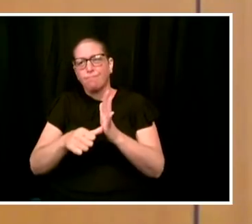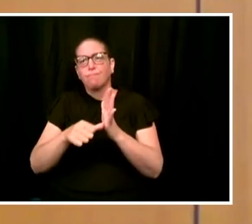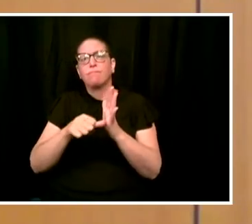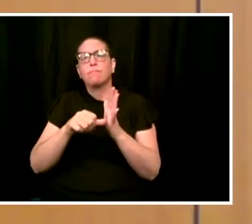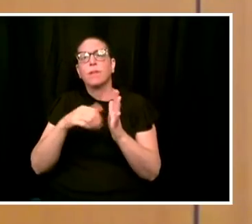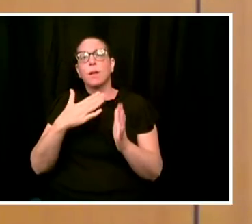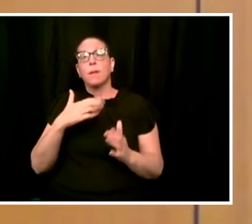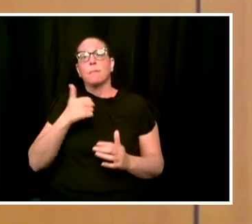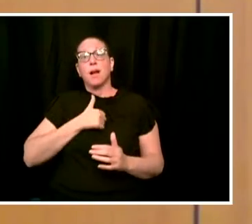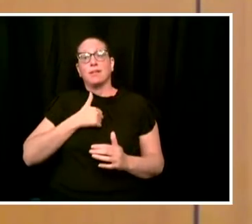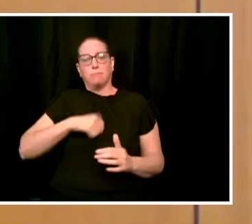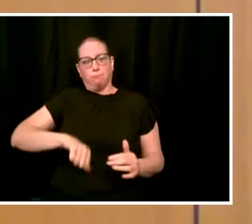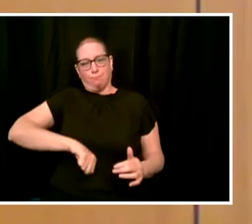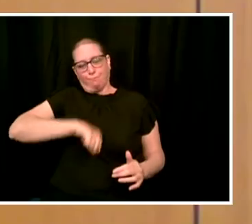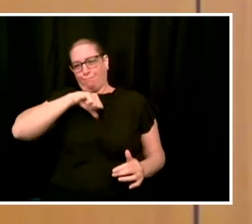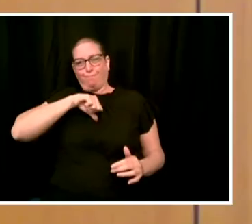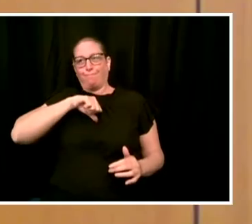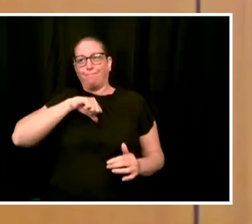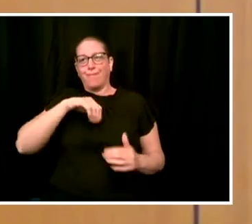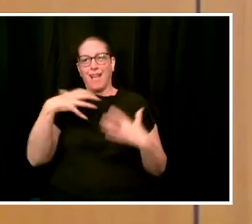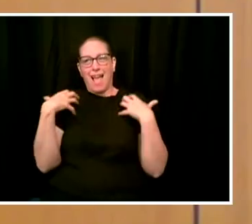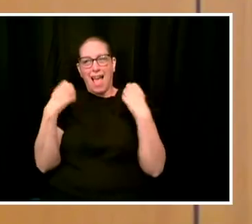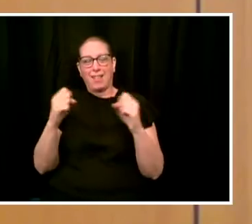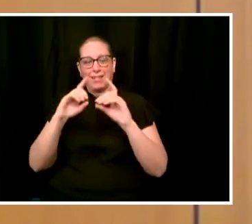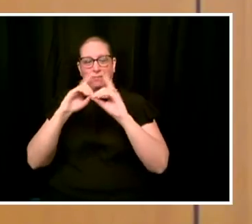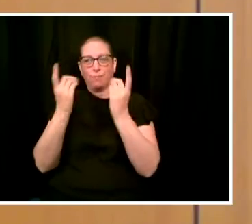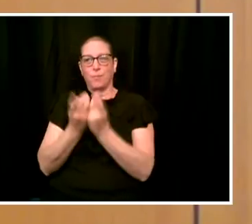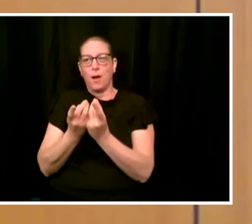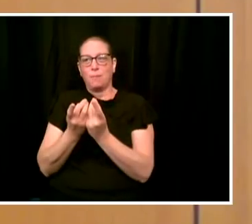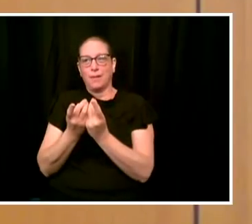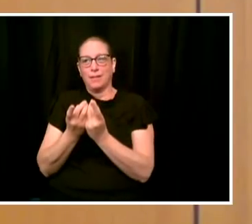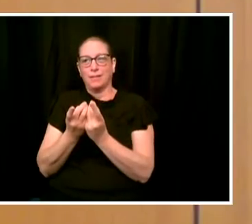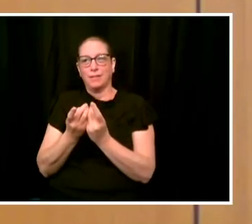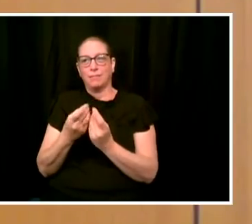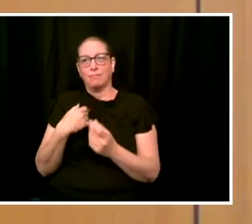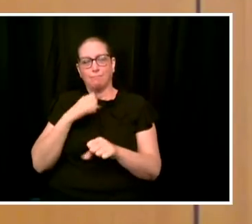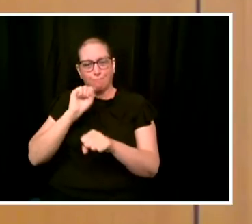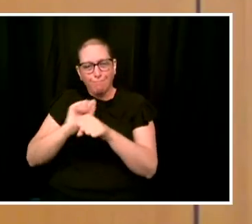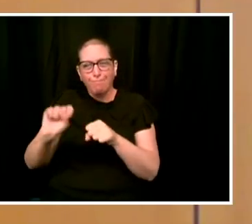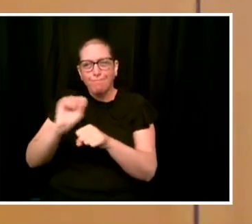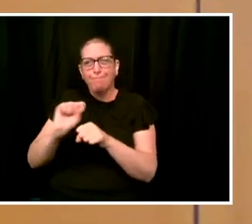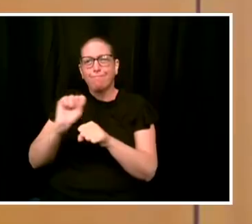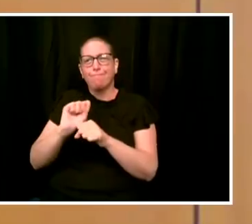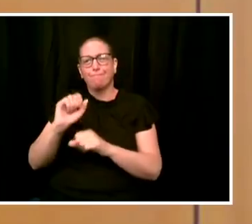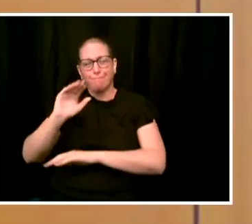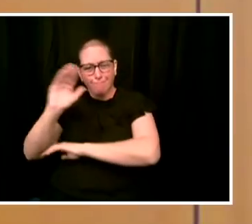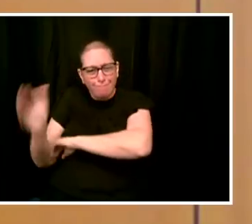THANK YOU, AS I SAID BEFORE, I'M PROUD OF THE DEDICATES AND EXPERIENCED STAFF